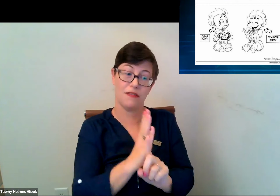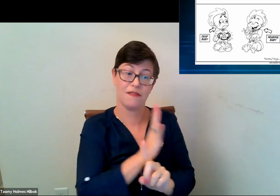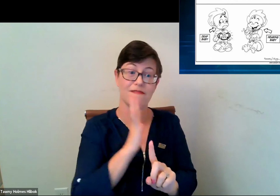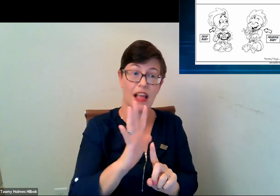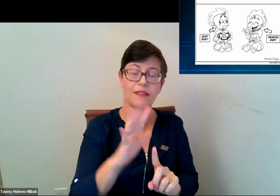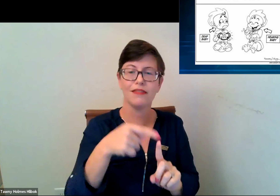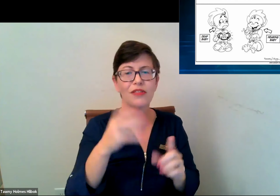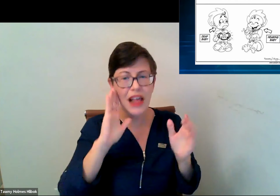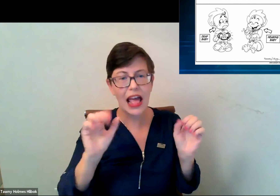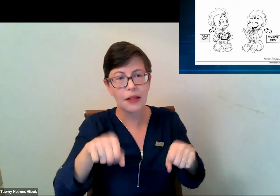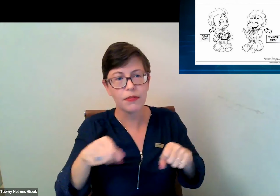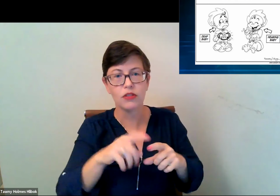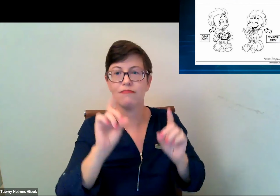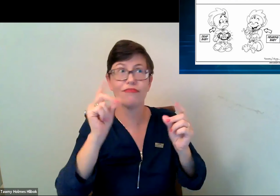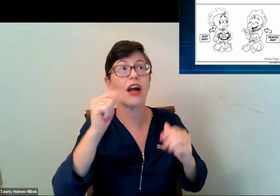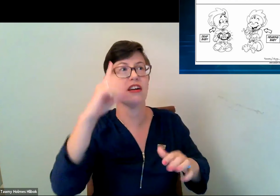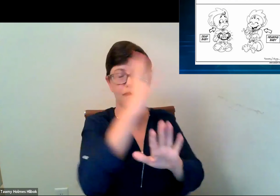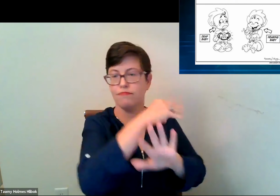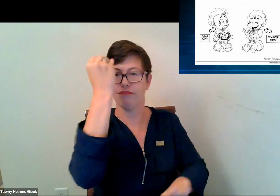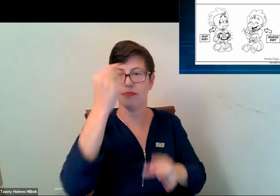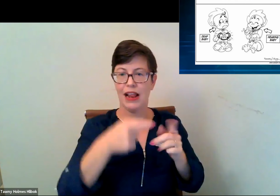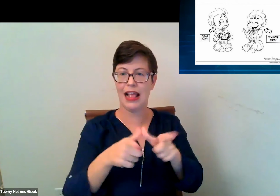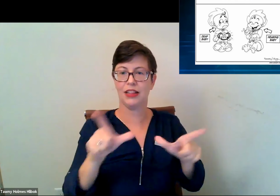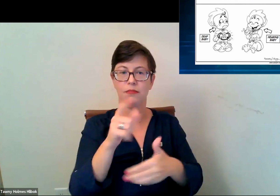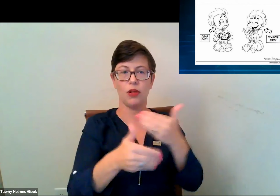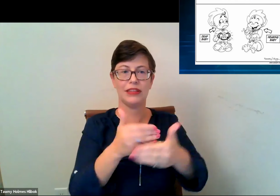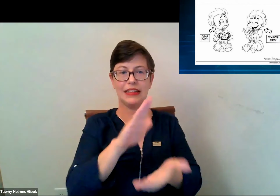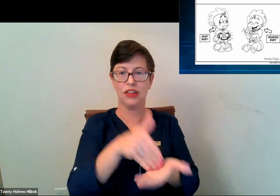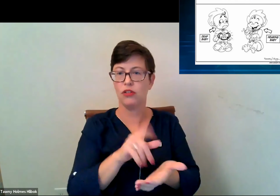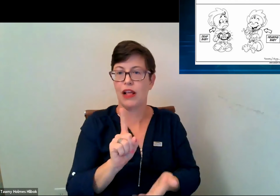And that's why we see those blades that is up until the age of five.